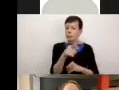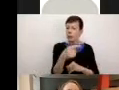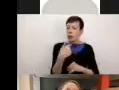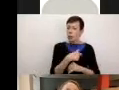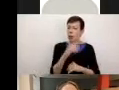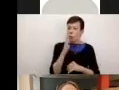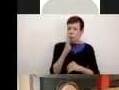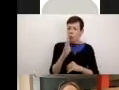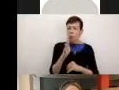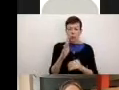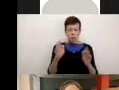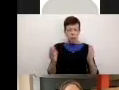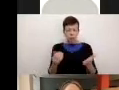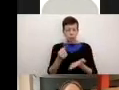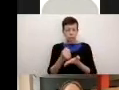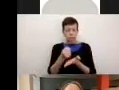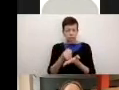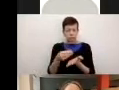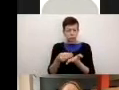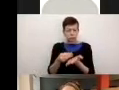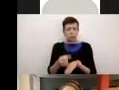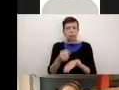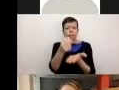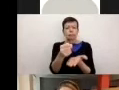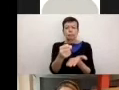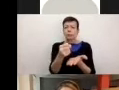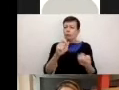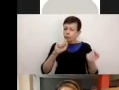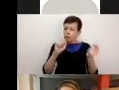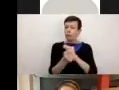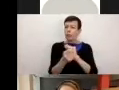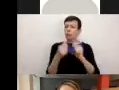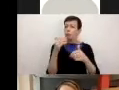changes necessary to create more equitable operations and artistic practices.